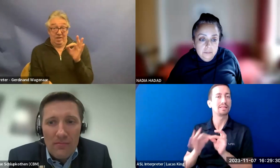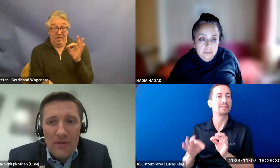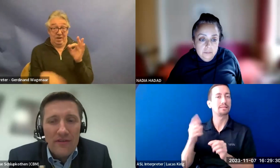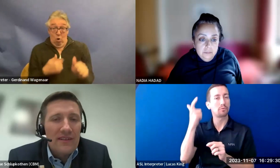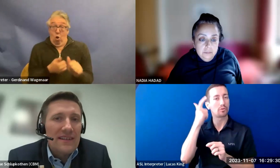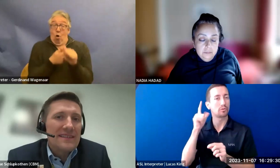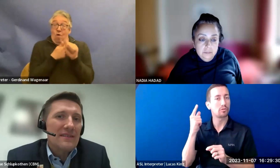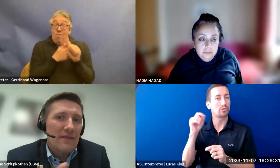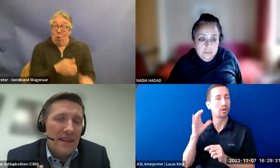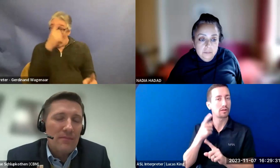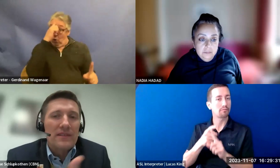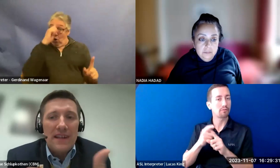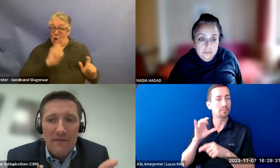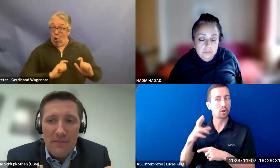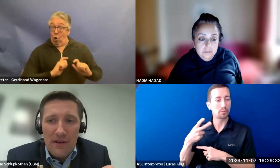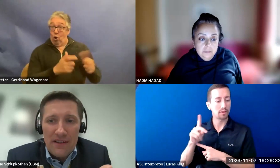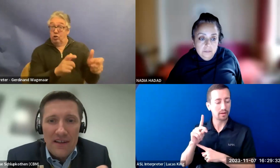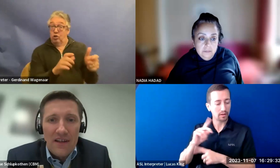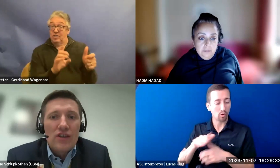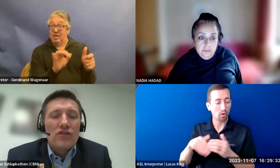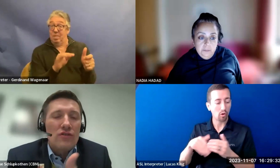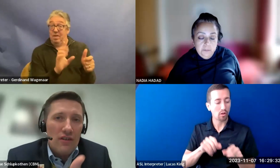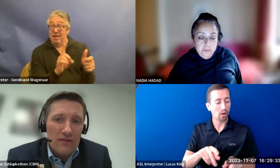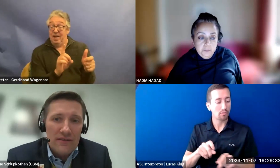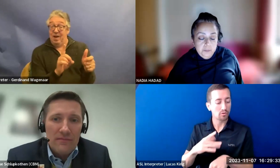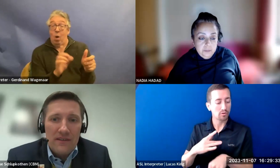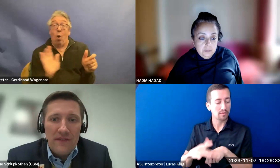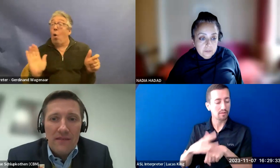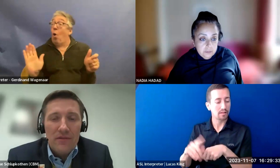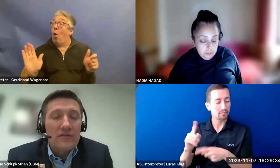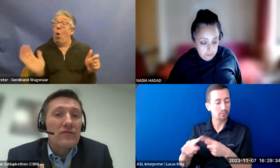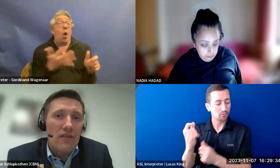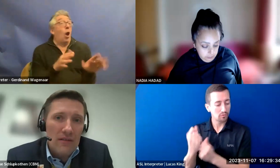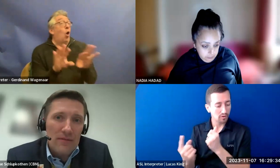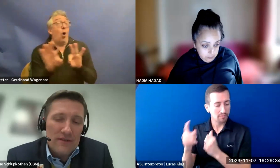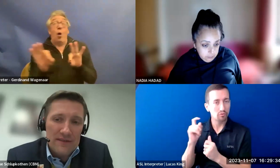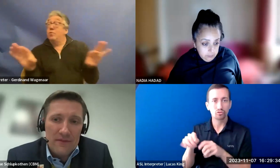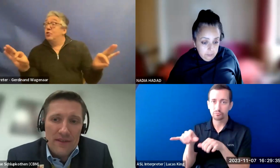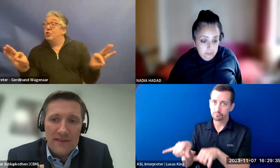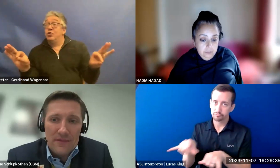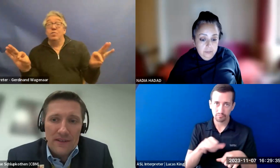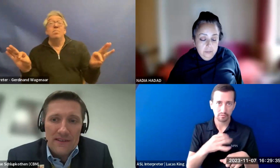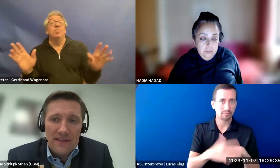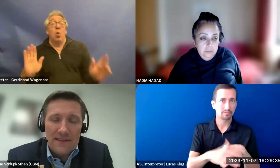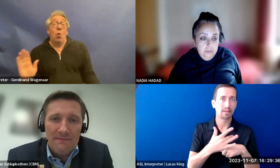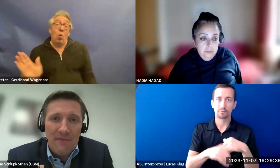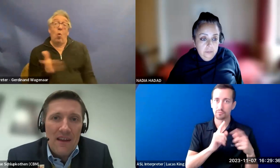that all opportunities available should also be available to all Persons with Disabilities.